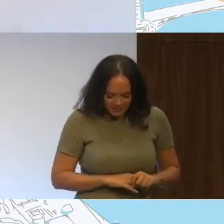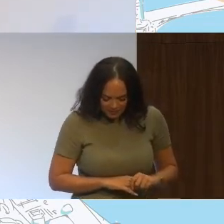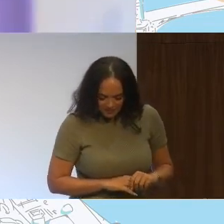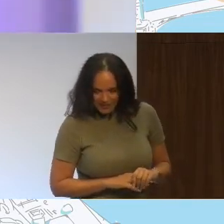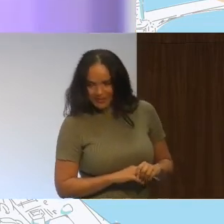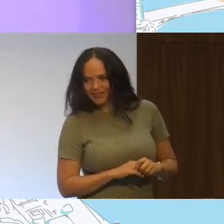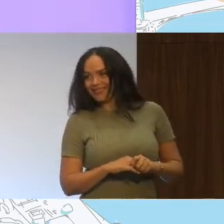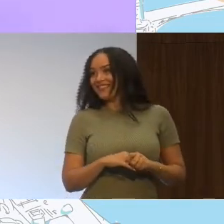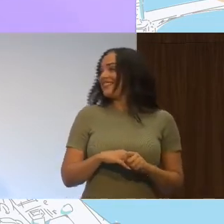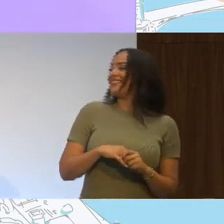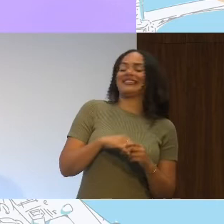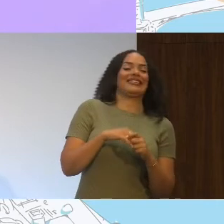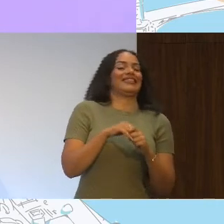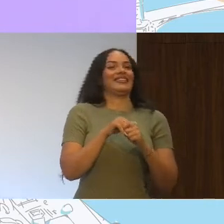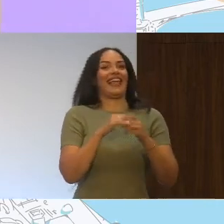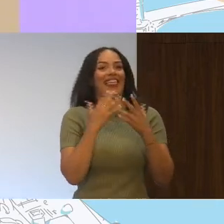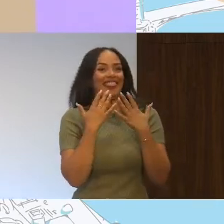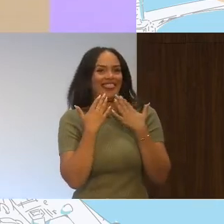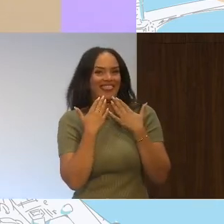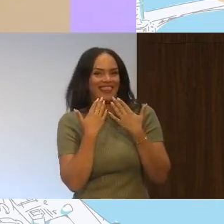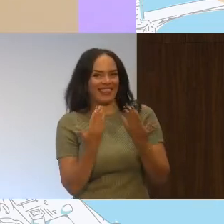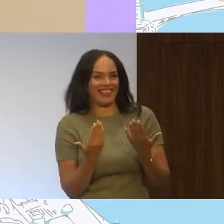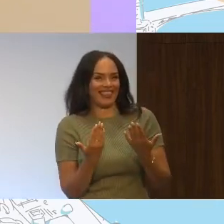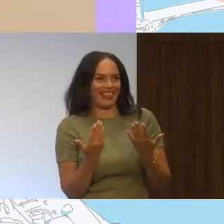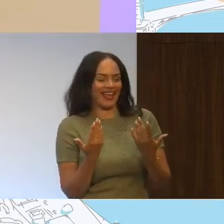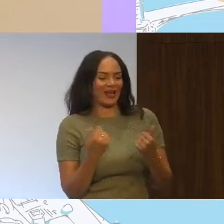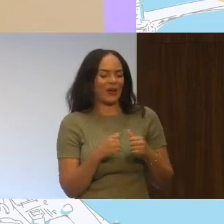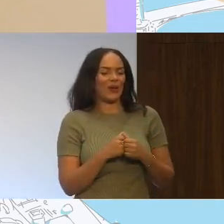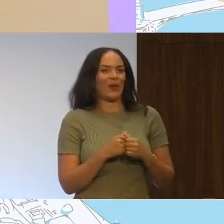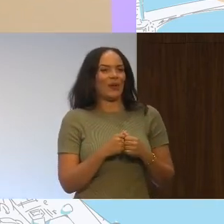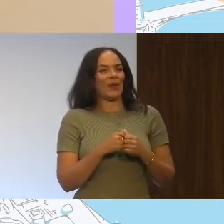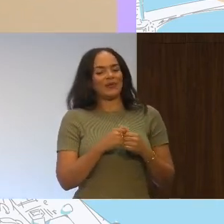Michelle, thank you very much and migraine trust thank you very much for asking me to do